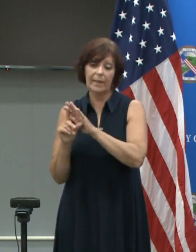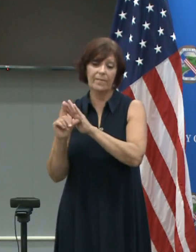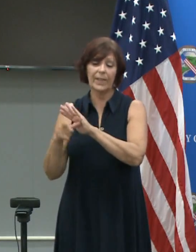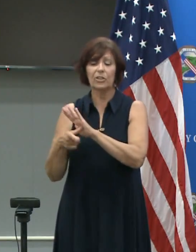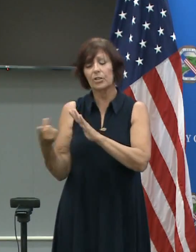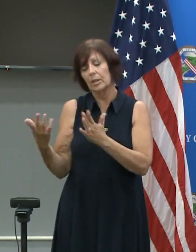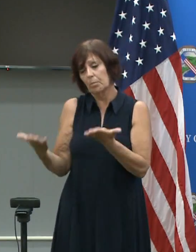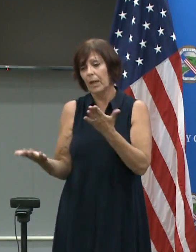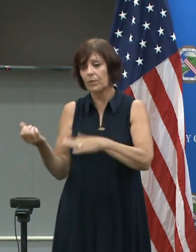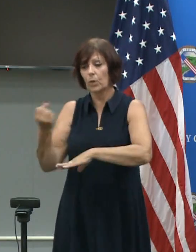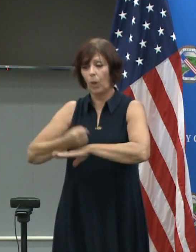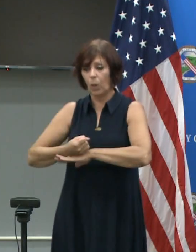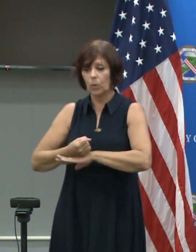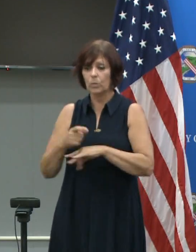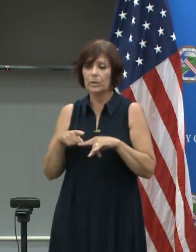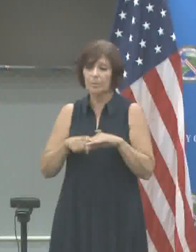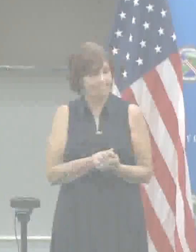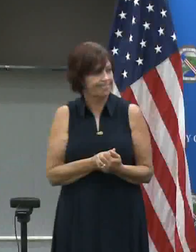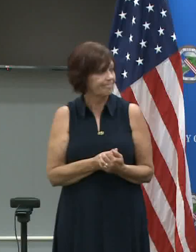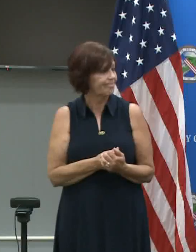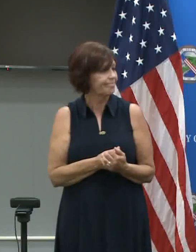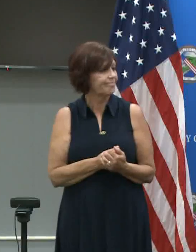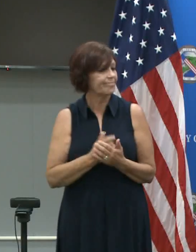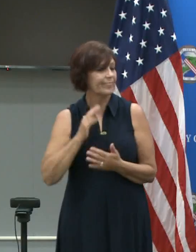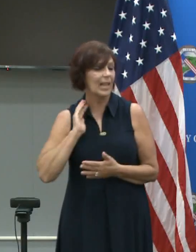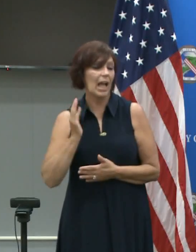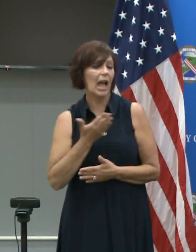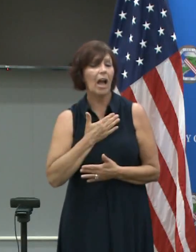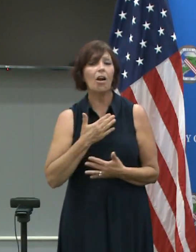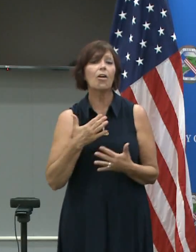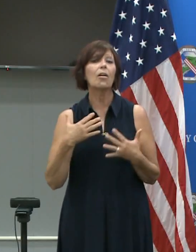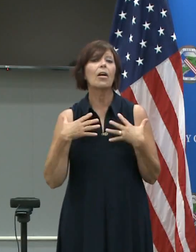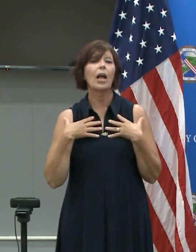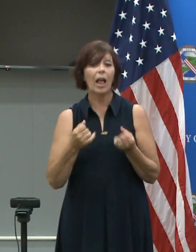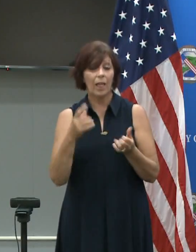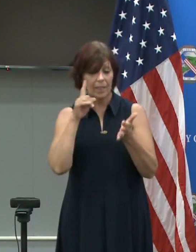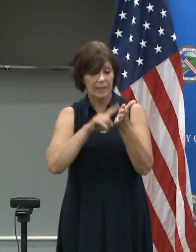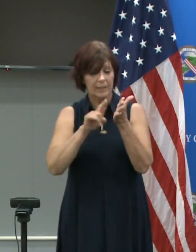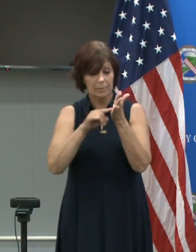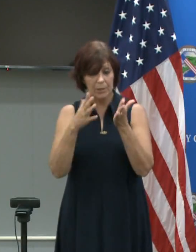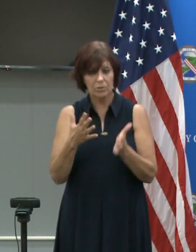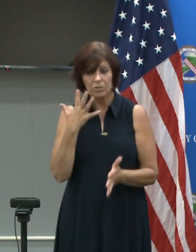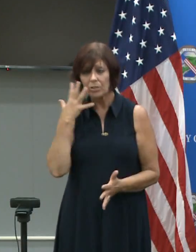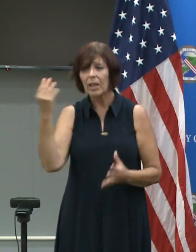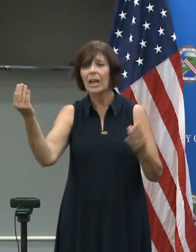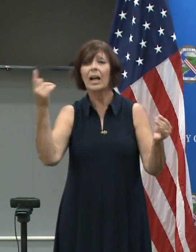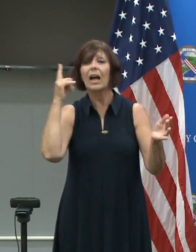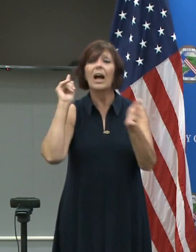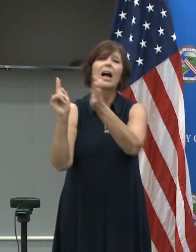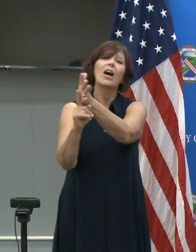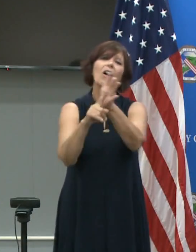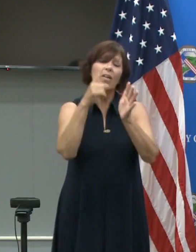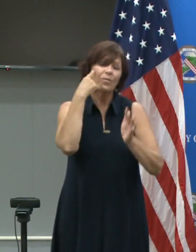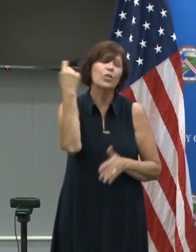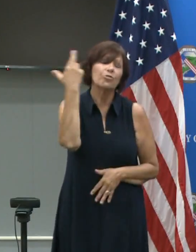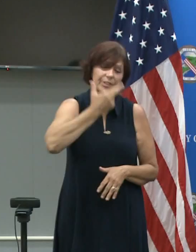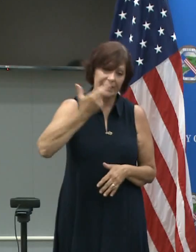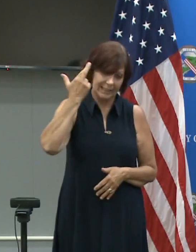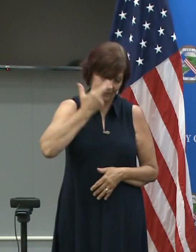THEY'RE DOING " "POLONCARZ: OUR THEY'RE DOING " "POLONCARZ: OUR HEALTH THEY'RE DOING " "POLONCARZ: OUR HEALTH INSPECTORS "POLONCARZ: OUR HEALTH INSPECTORS "POLONCARZ: OUR HEALTH INSPECTORS ARE "POLONCARZ: OUR HEALTH INSPECTORS ARE GOING "POLONCARZ: OUR HEALTH INSPECTORS ARE GOING OUT "POLONCARZ: OUR HEALTH INSPECTORS ARE GOING OUT THERE HEALTH INSPECTORS ARE GOING OUT THERE HEALTH INSPECTORS ARE GOING OUT THERE FOR HEALTH INSPECTORS ARE GOING OUT THERE FOR A HEALTH INSPECTORS ARE GOING OUT THERE FOR A REASON HEALTH INSPECTORS ARE GOING OUT THERE FOR A REASON - ARE GOING OUT THERE FOR A REASON - ARE GOING OUT THERE FOR A REASON - THEY;RE ARE GOING OUT THERE FOR A REASON - THEY;RE GOING ARE GOING OUT THERE FOR A REASON - THEY;RE GOING OUT FOR A REASON - THEY;RE GOING OUT FOR A REASON - THEY;RE GOING OUT THERE FOR A REASON - THEY;RE GOING OUT THERE TO FOR A REASON - THEY;RE GOING OUT THERE TO PROTECT FOR A REASON - THEY;RE GOING OUT THERE TO PROTECT THE THEY;RE GOING OUT THERE TO PROTECT THE THEY;RE GOING OUT THERE TO PROTECT THE GENERAL THEY;RE GOING OUT THERE TO PROTECT THE GENERAL PUBLIC. THEY;RE GOING OUT THERE TO PROTECT THE GENERAL PUBLIC. AND THERE TO PROTECT THE GENERAL PUBLIC. AND THERE TO PROTECT THE GENERAL PUBLIC. AND WE'VE